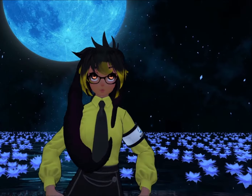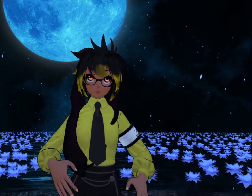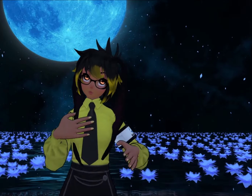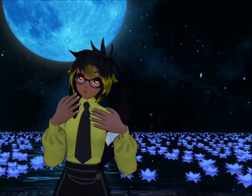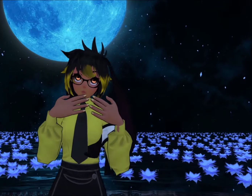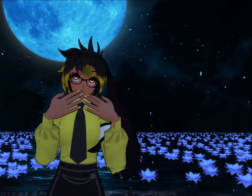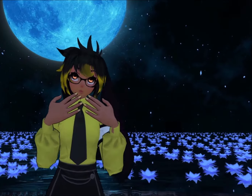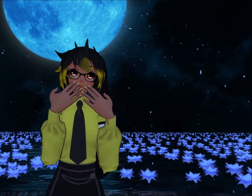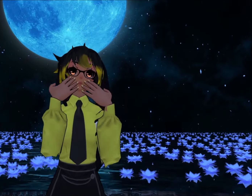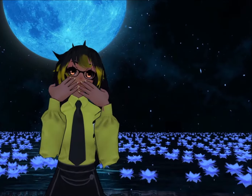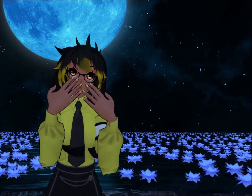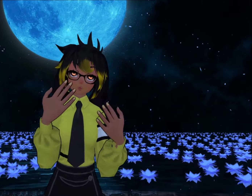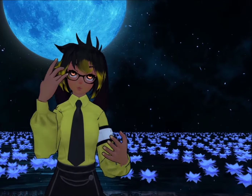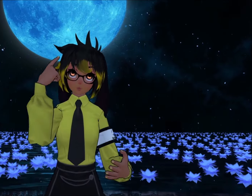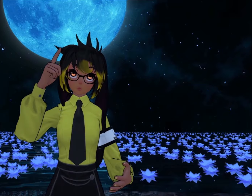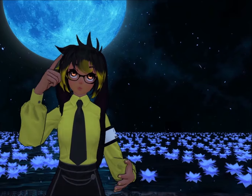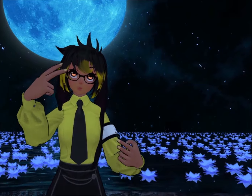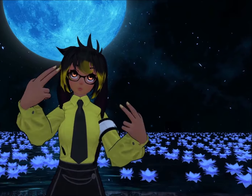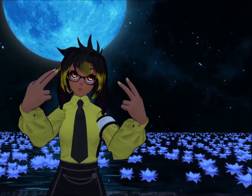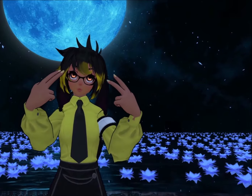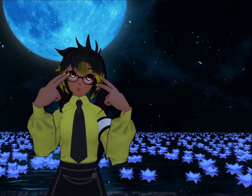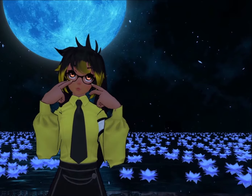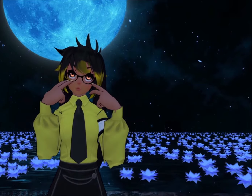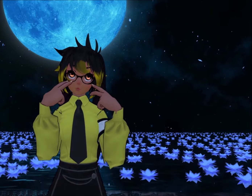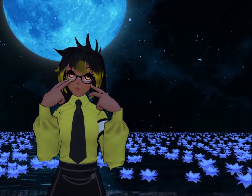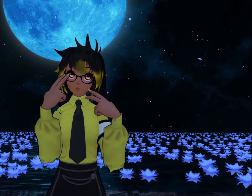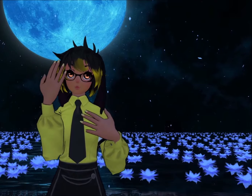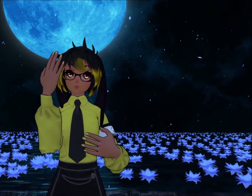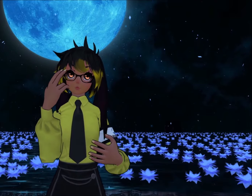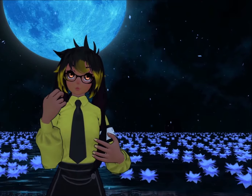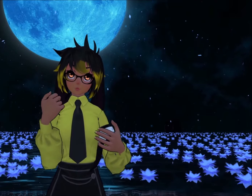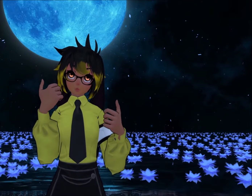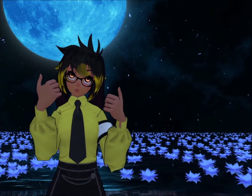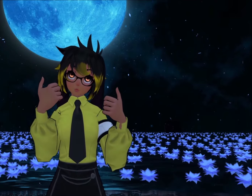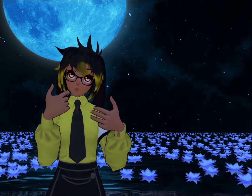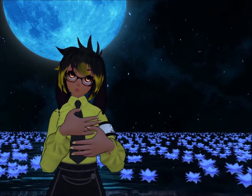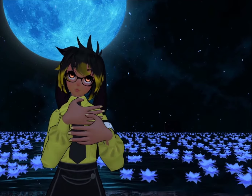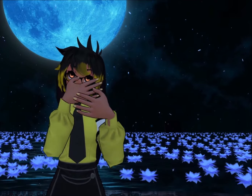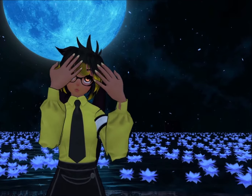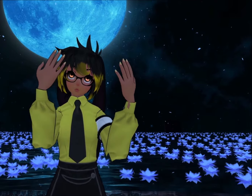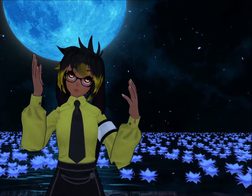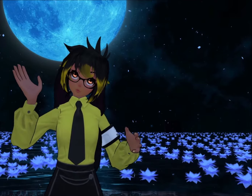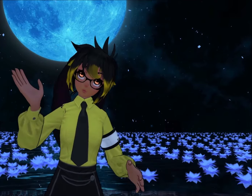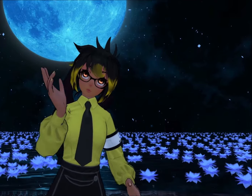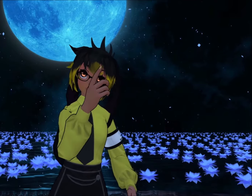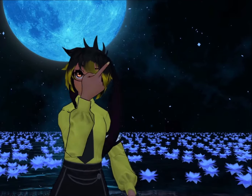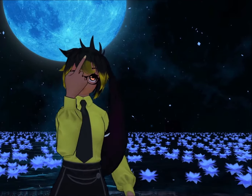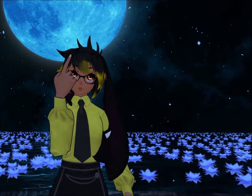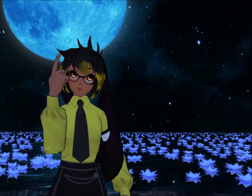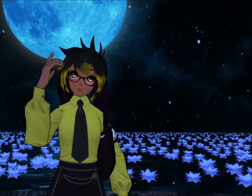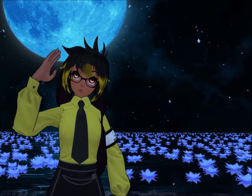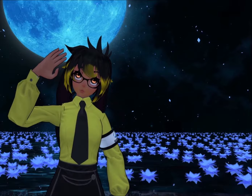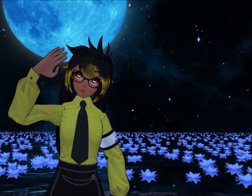Anyway, thank you very much for watching! Have a good day, everyone